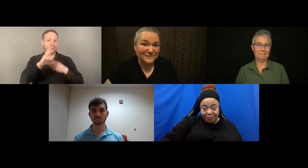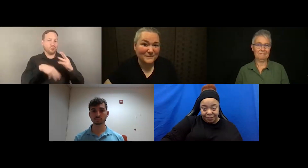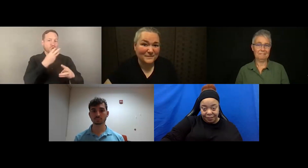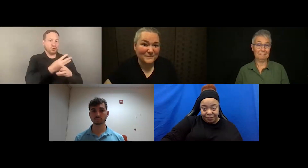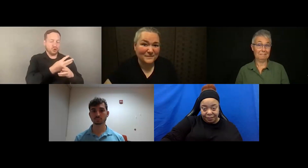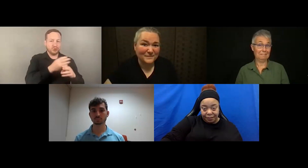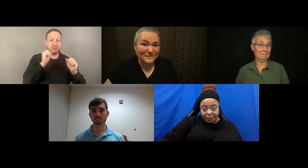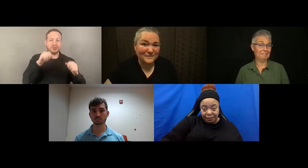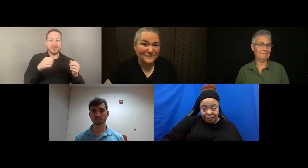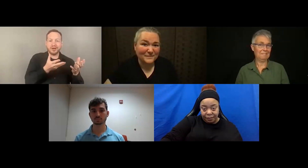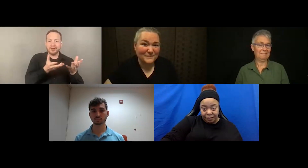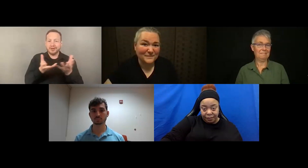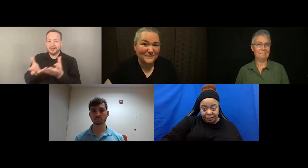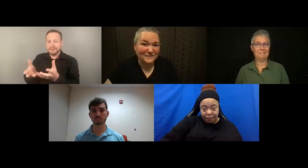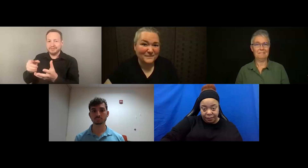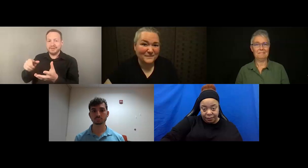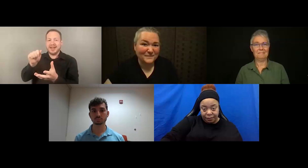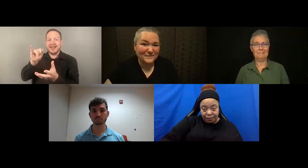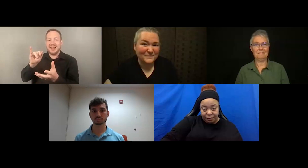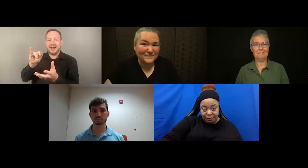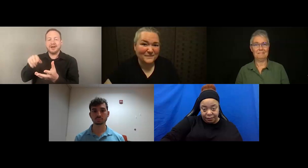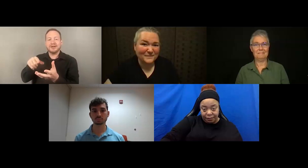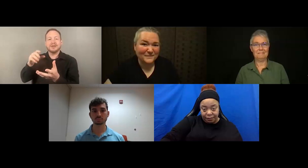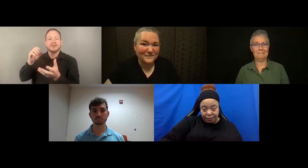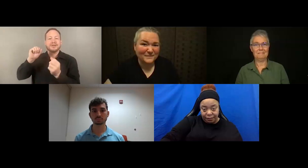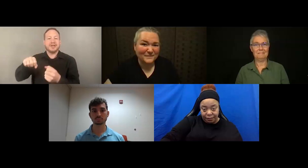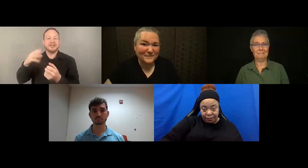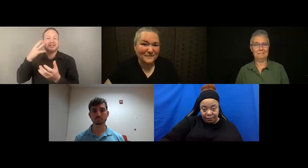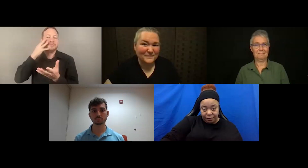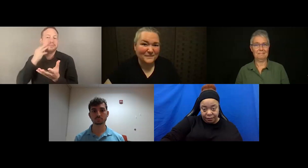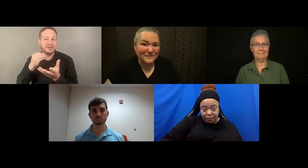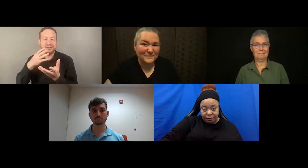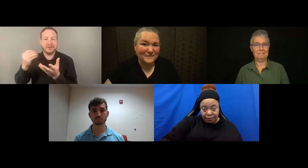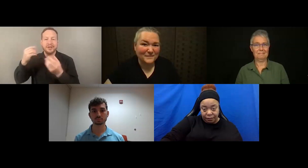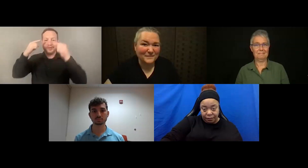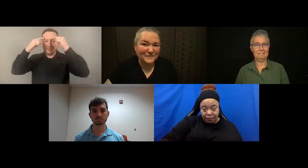different, real world experiences. and we're feeding it into the computer so